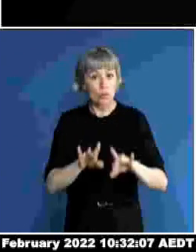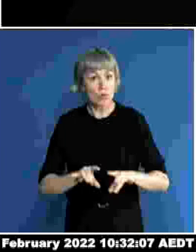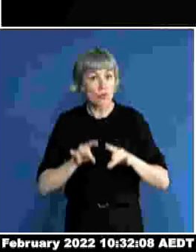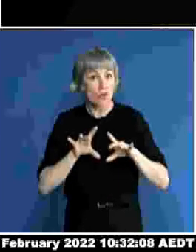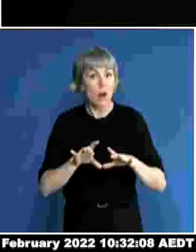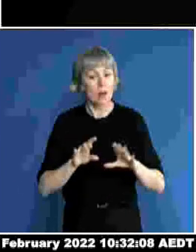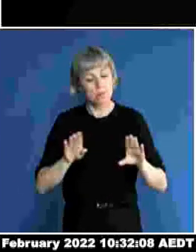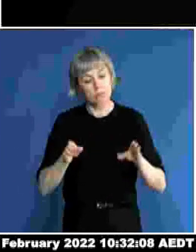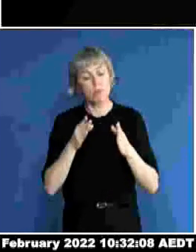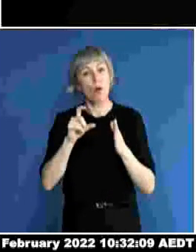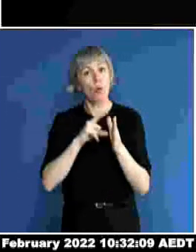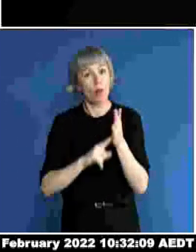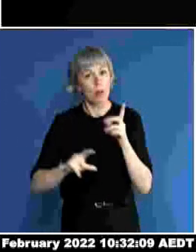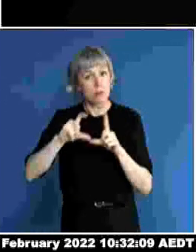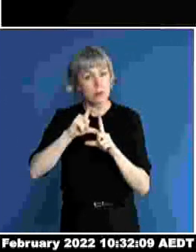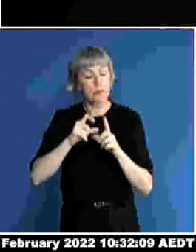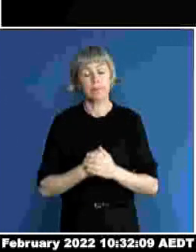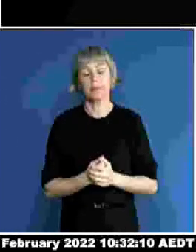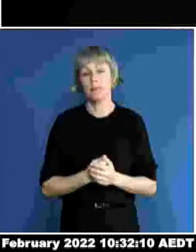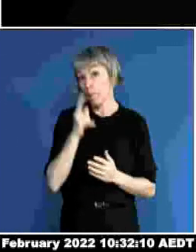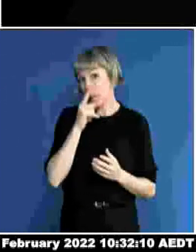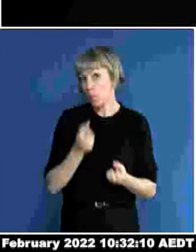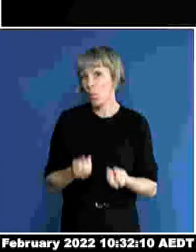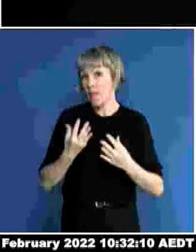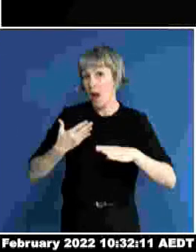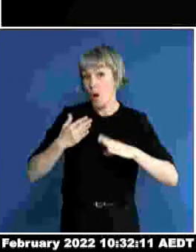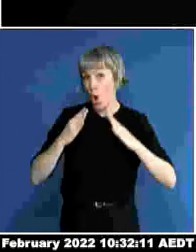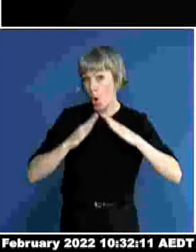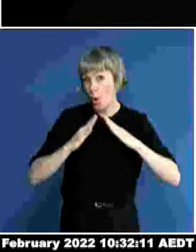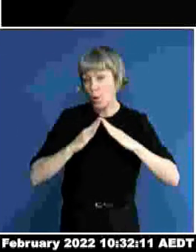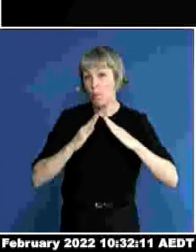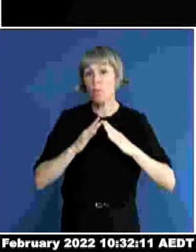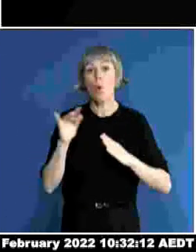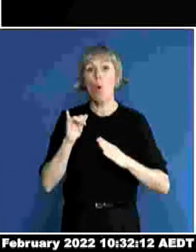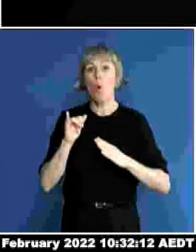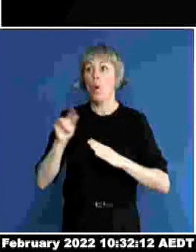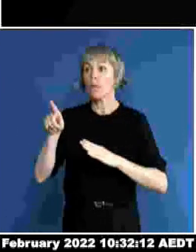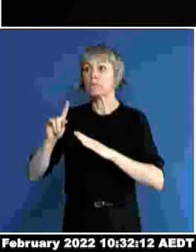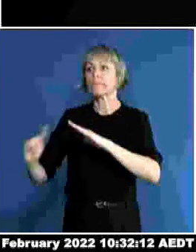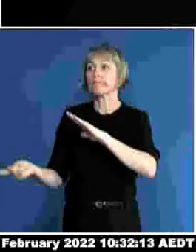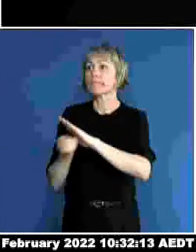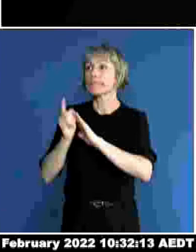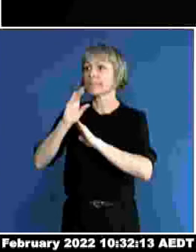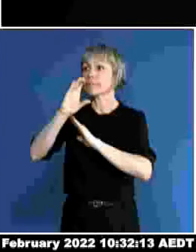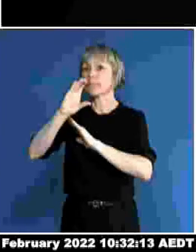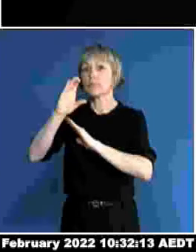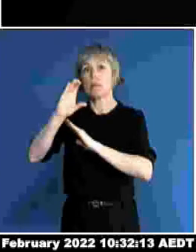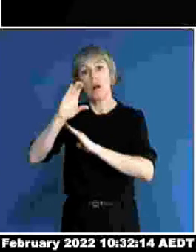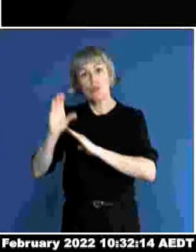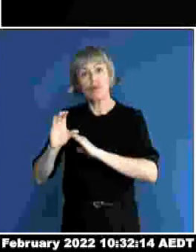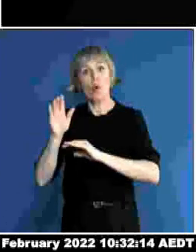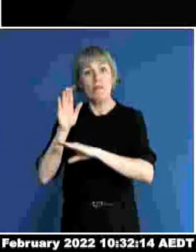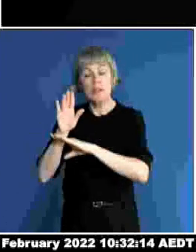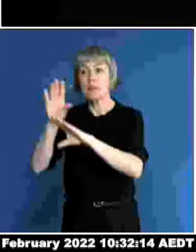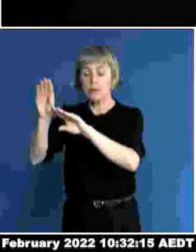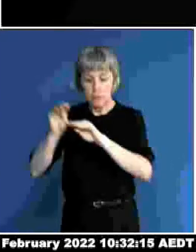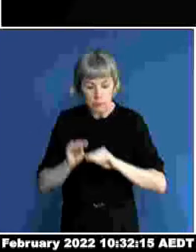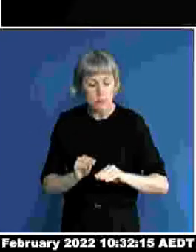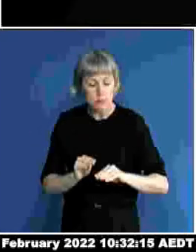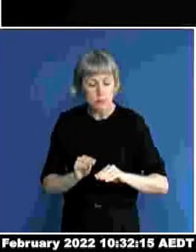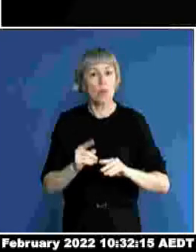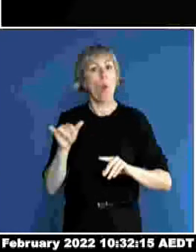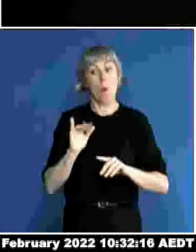refugees, and a category described as "ex offender." In terms of the cohort of people